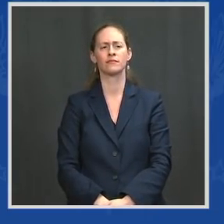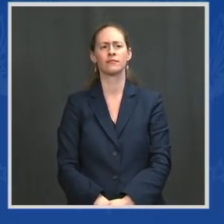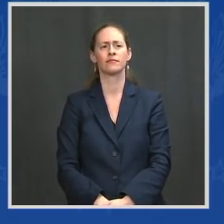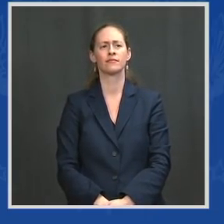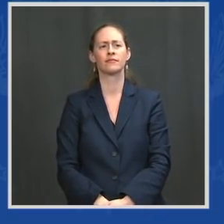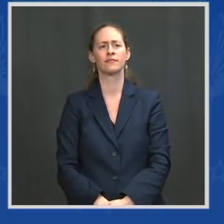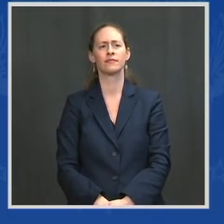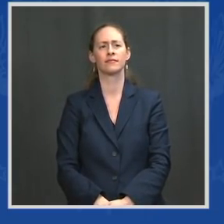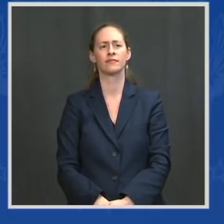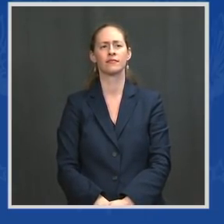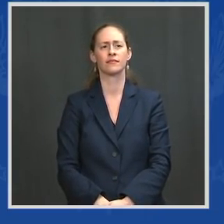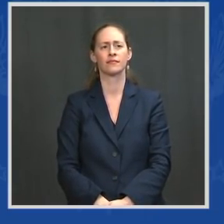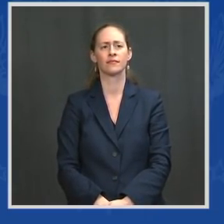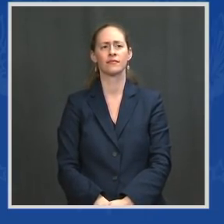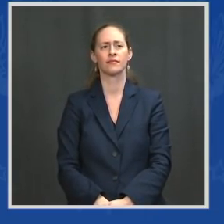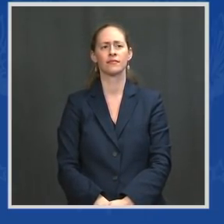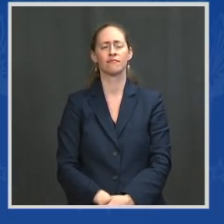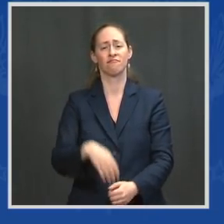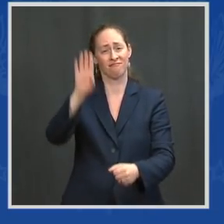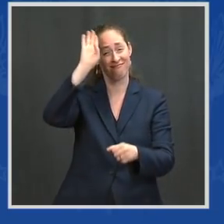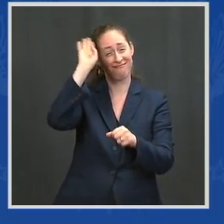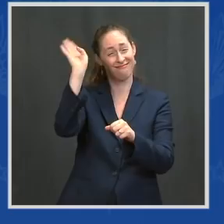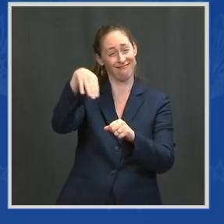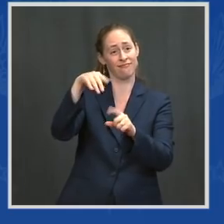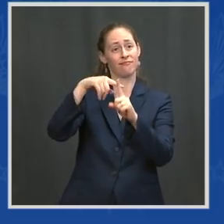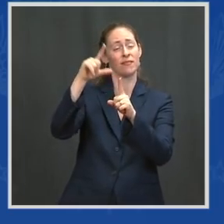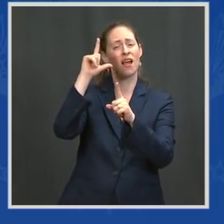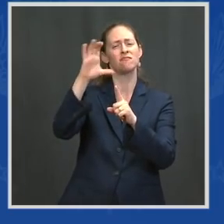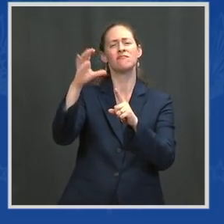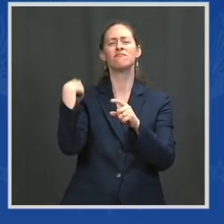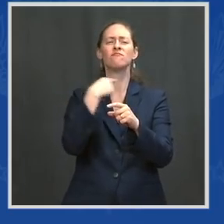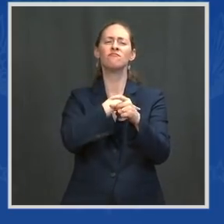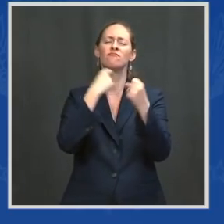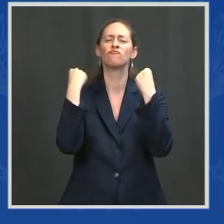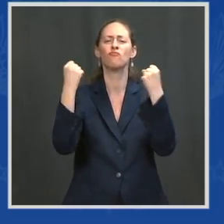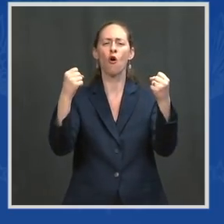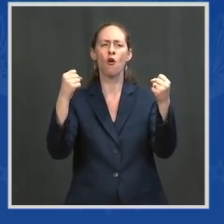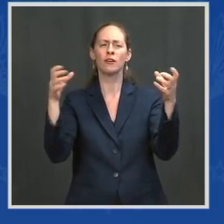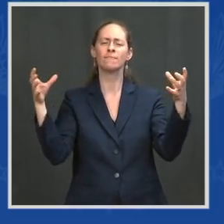and we continue to need a great American response.